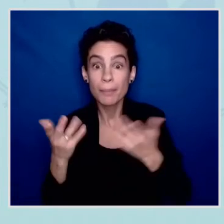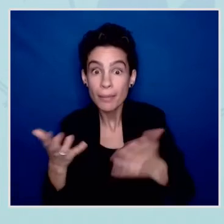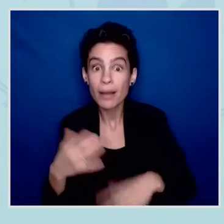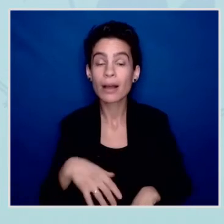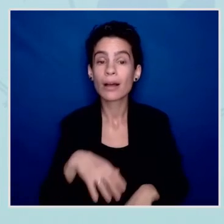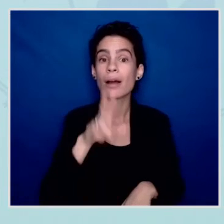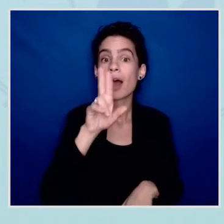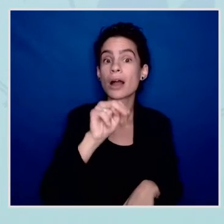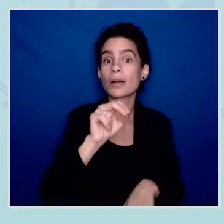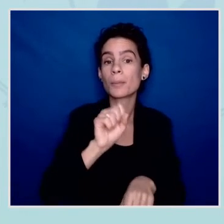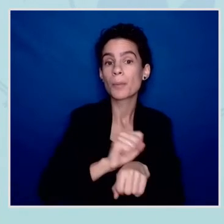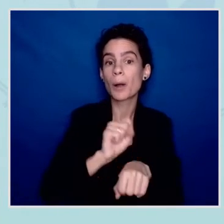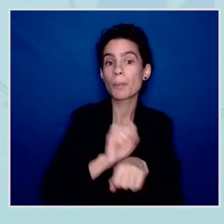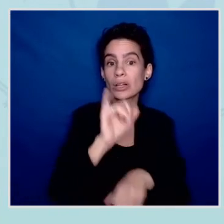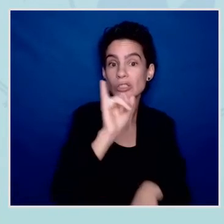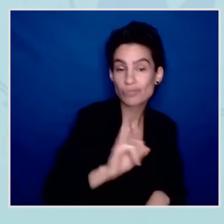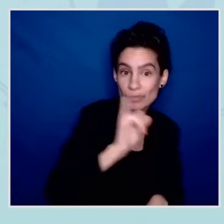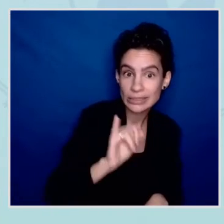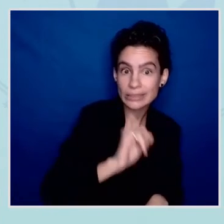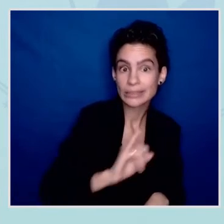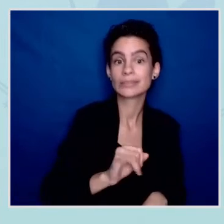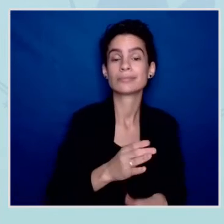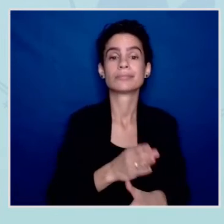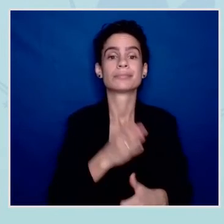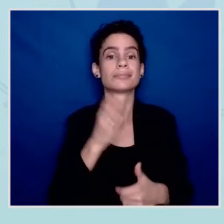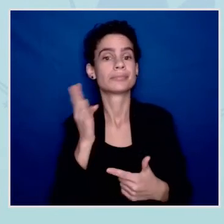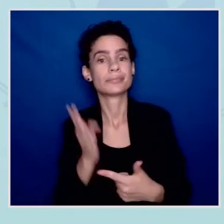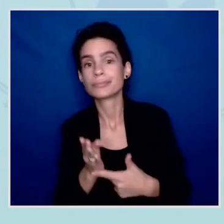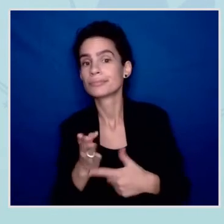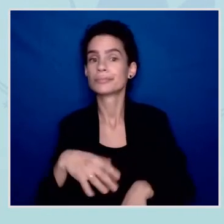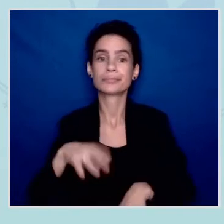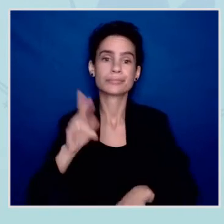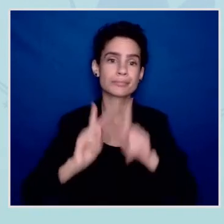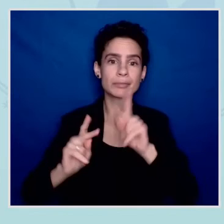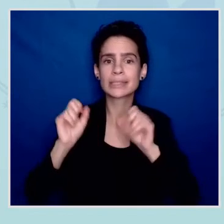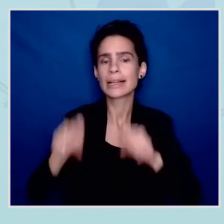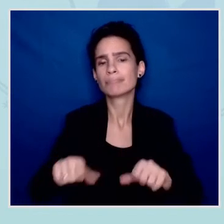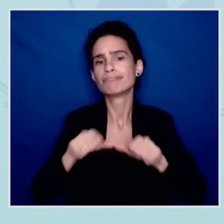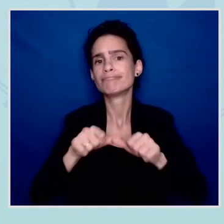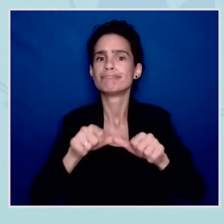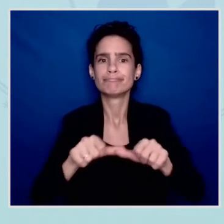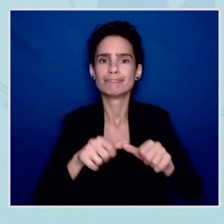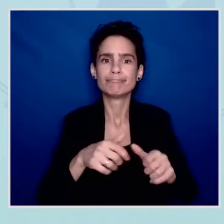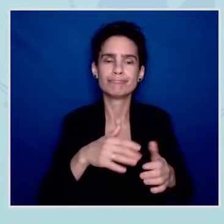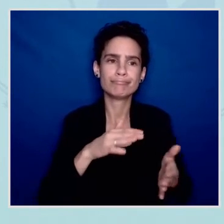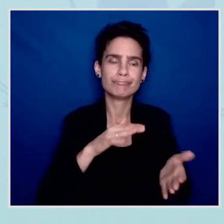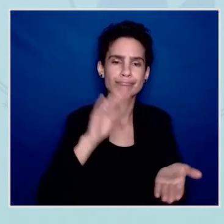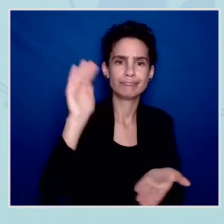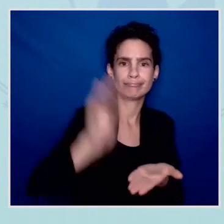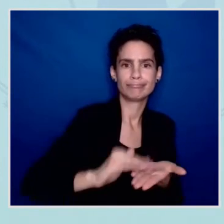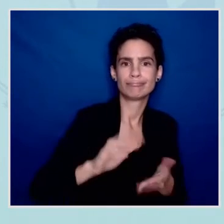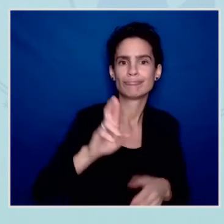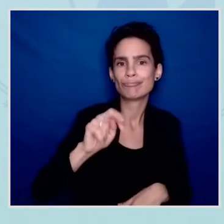PROPOSING? WE ARE PROPOSING AN ENTIRE PACKAGE. AND, PARTS OF THAT PACKAGE ARE OF EQUAL CONSEQUENCE TO PEOPLE,